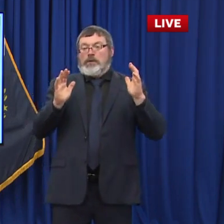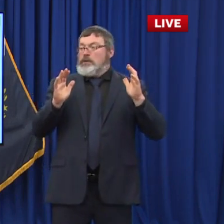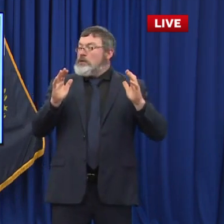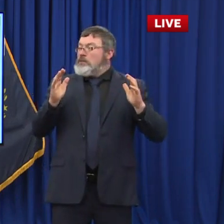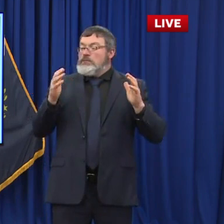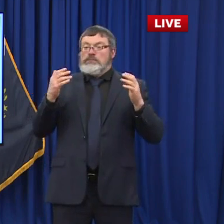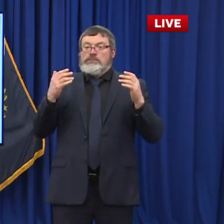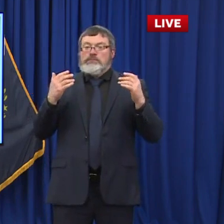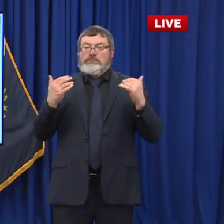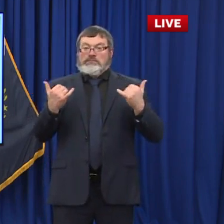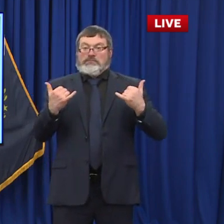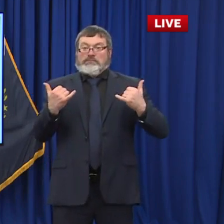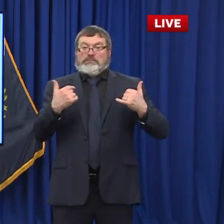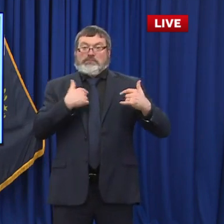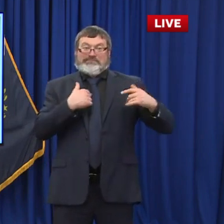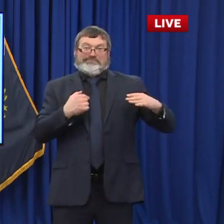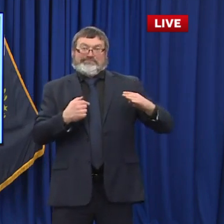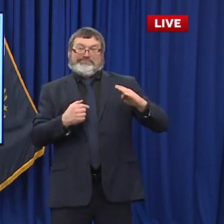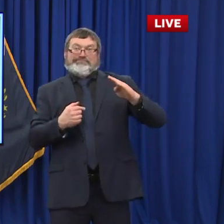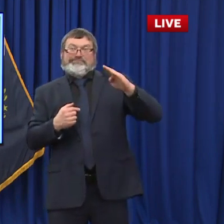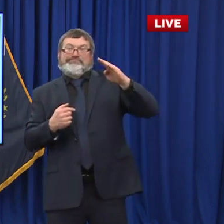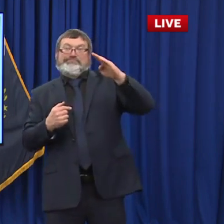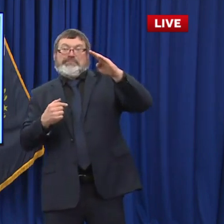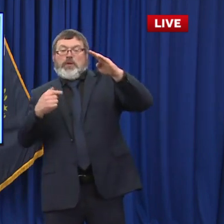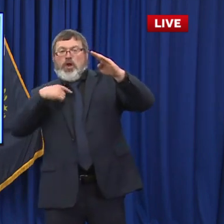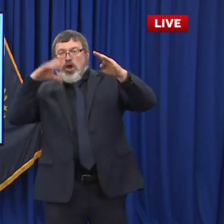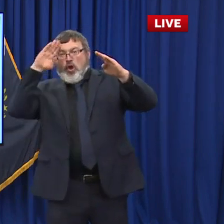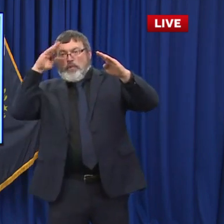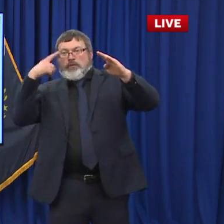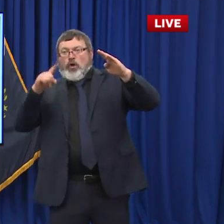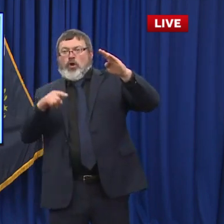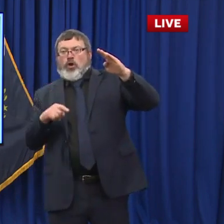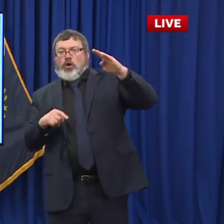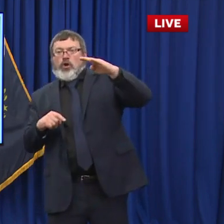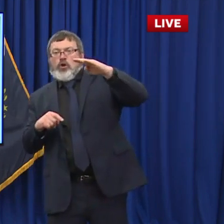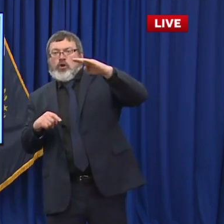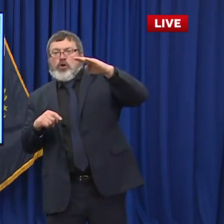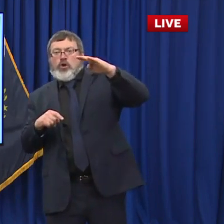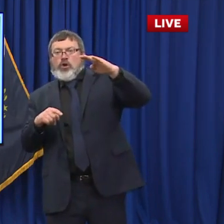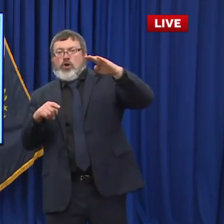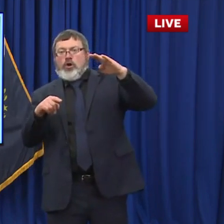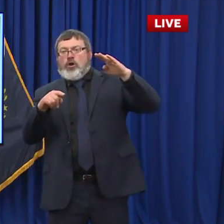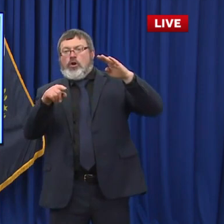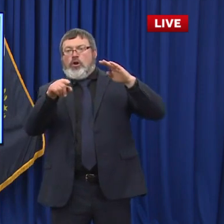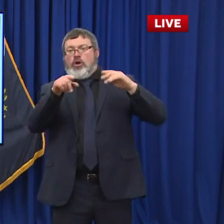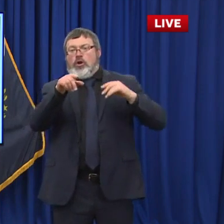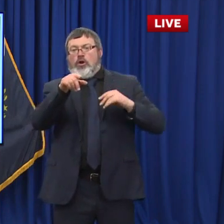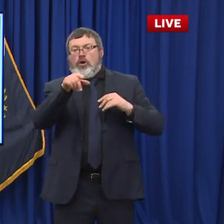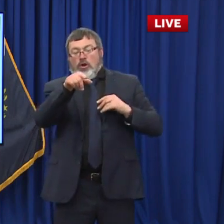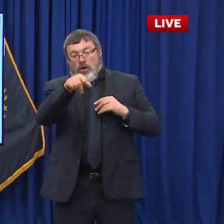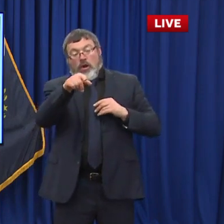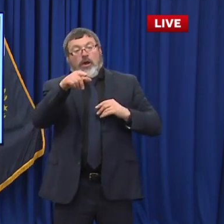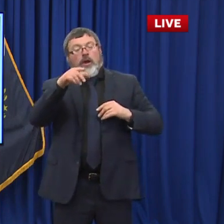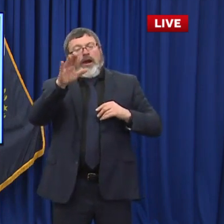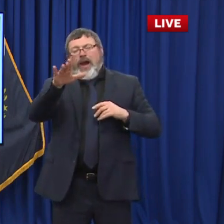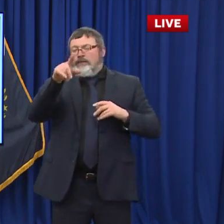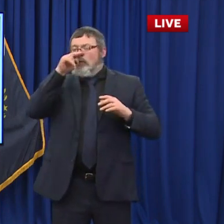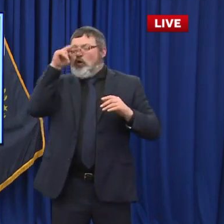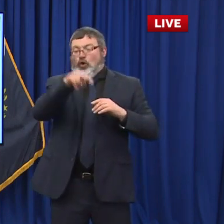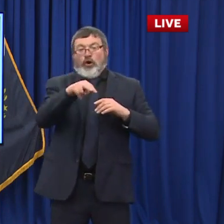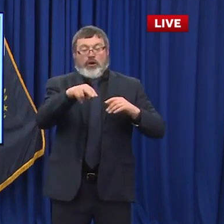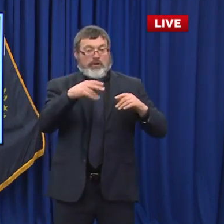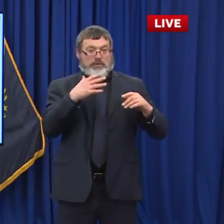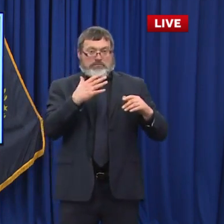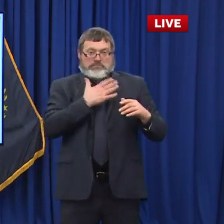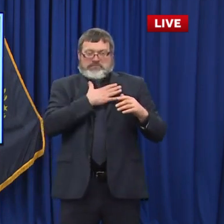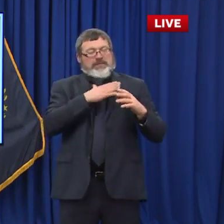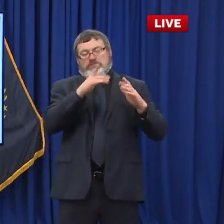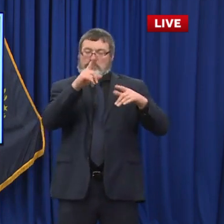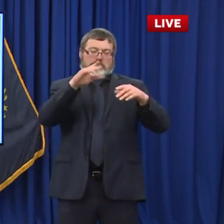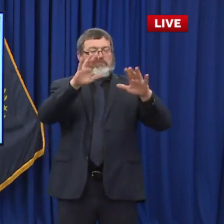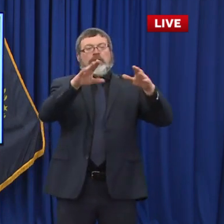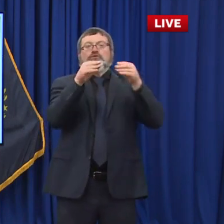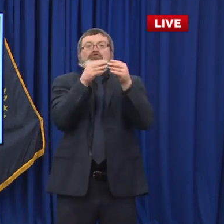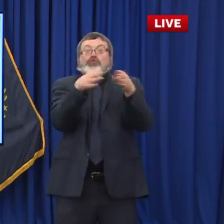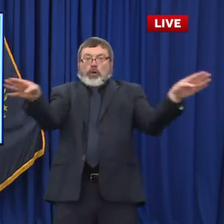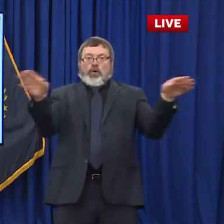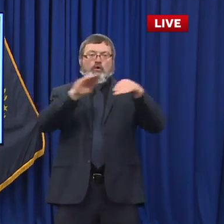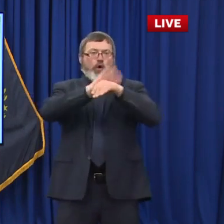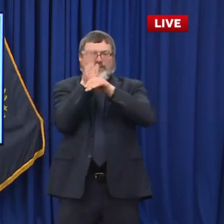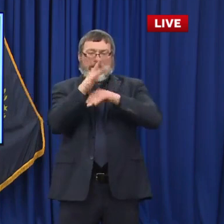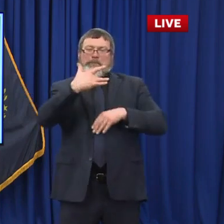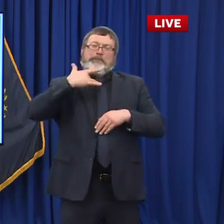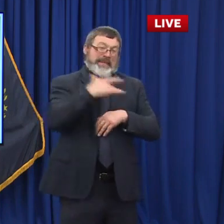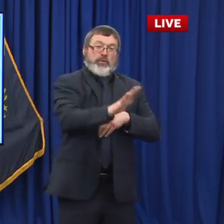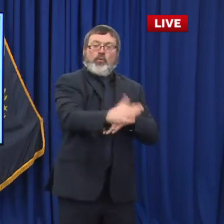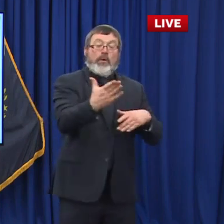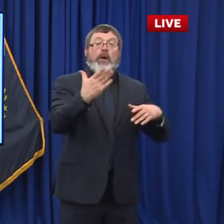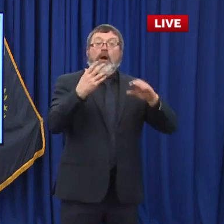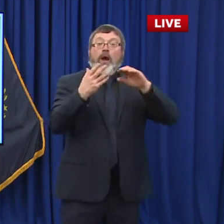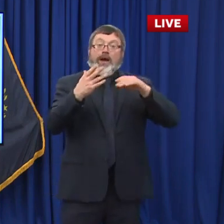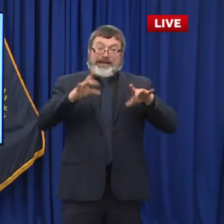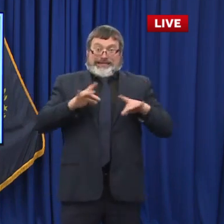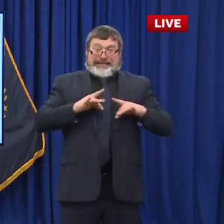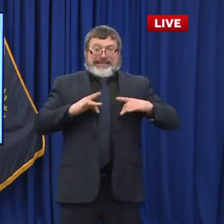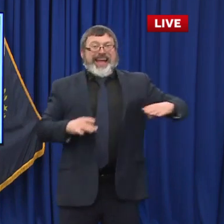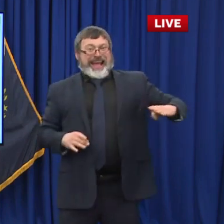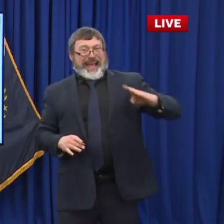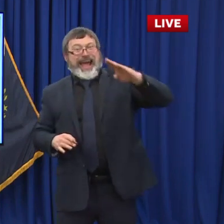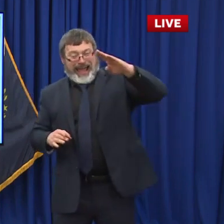WHAT WE KNOW IS AS EUSEBIUS P -- THAT AS YOU SEE THESE PEAKS, THE FATALITY THAT RESULTS TENDS TO LAG BY A COUPLE OF WEEKS.